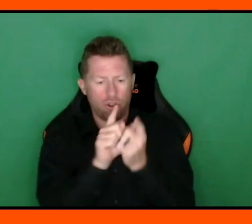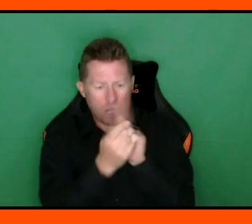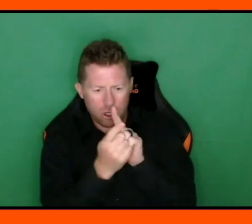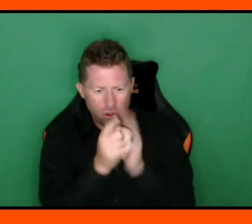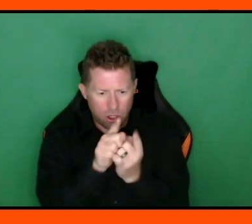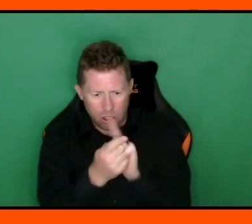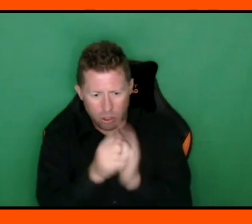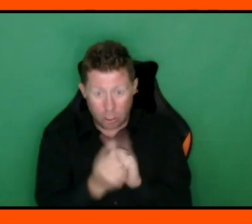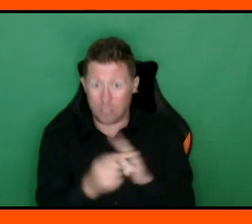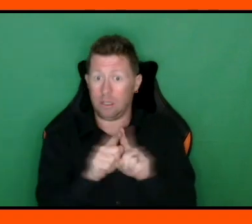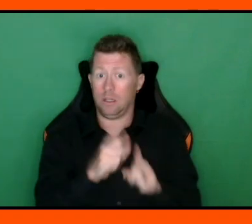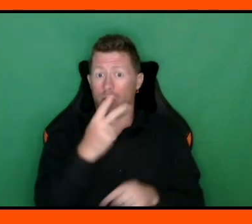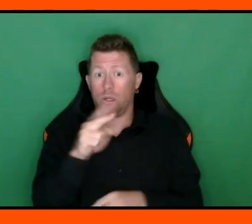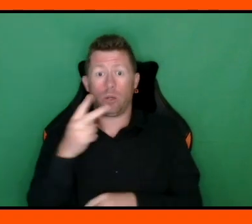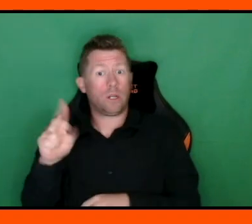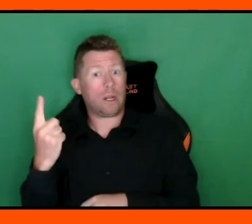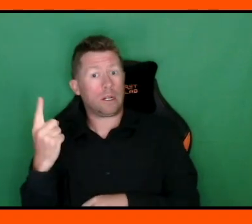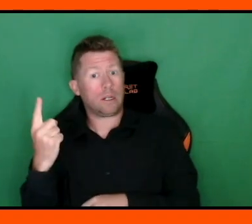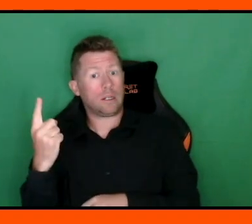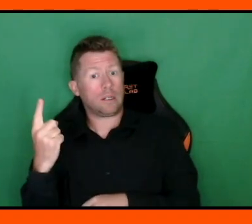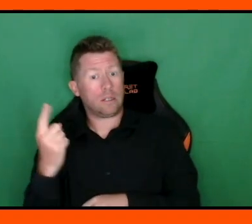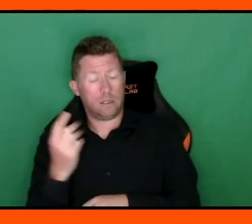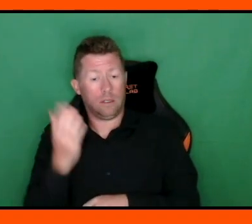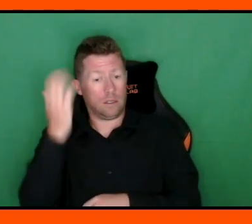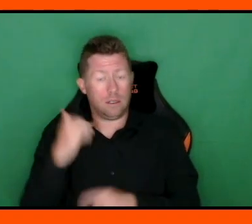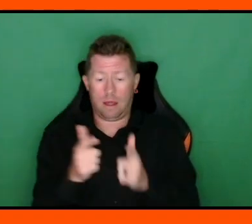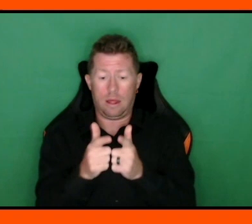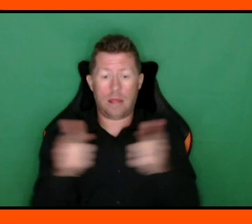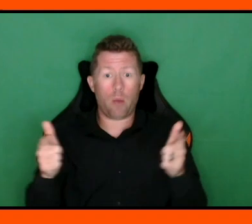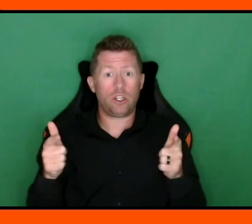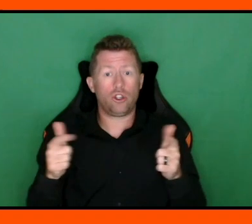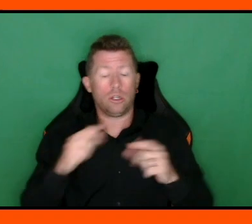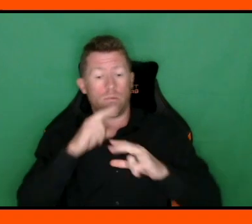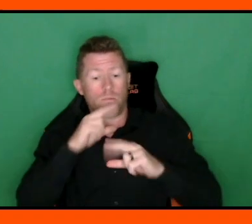we changed the language spoken at home question to language